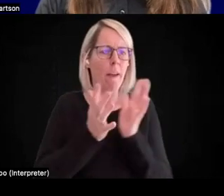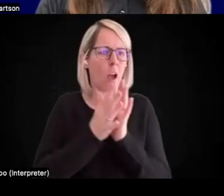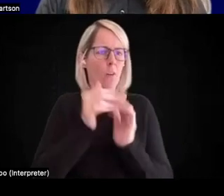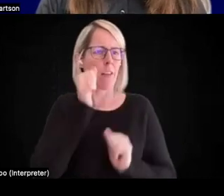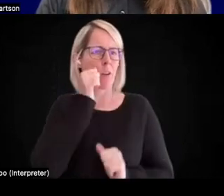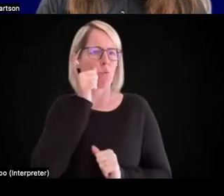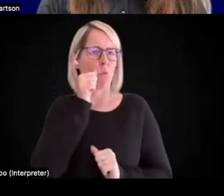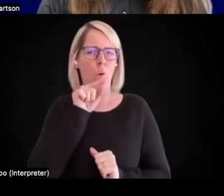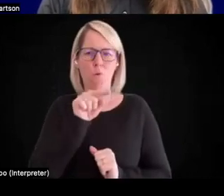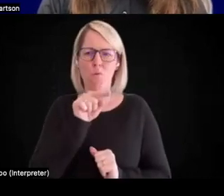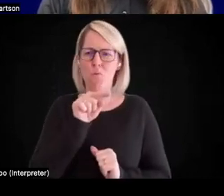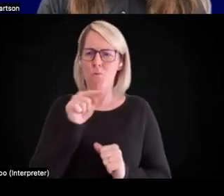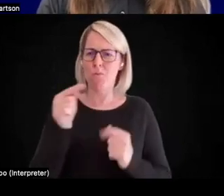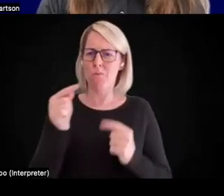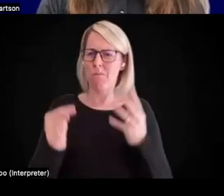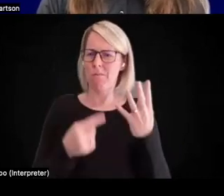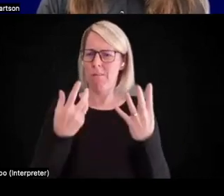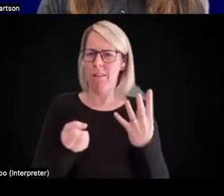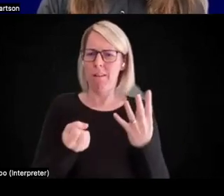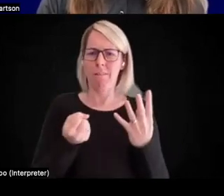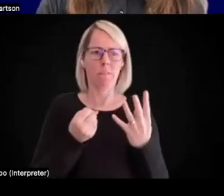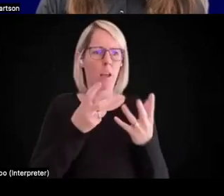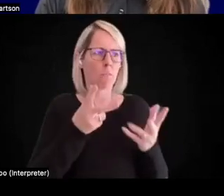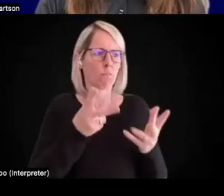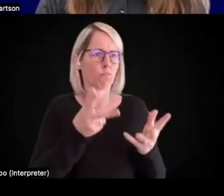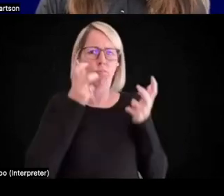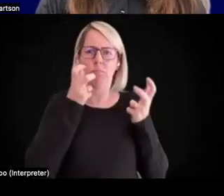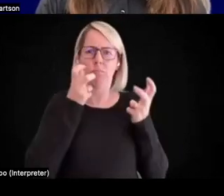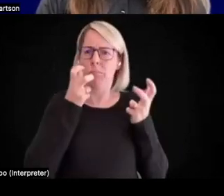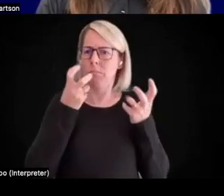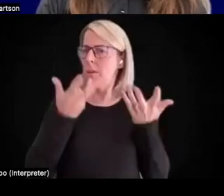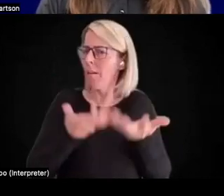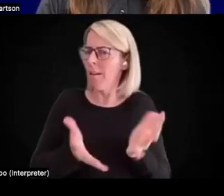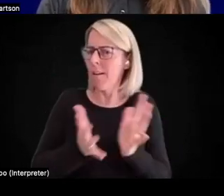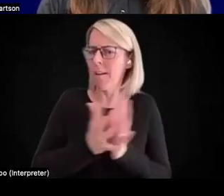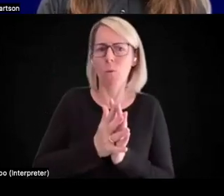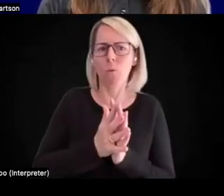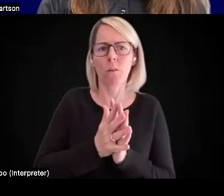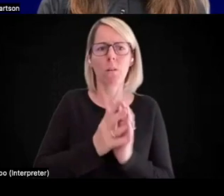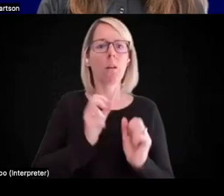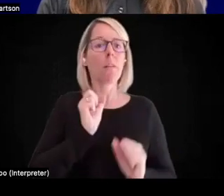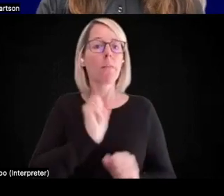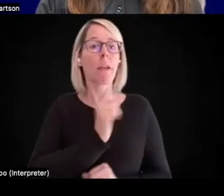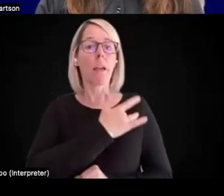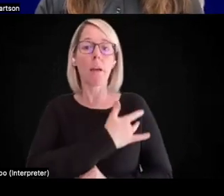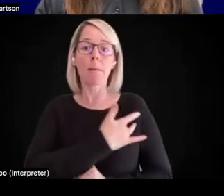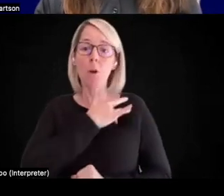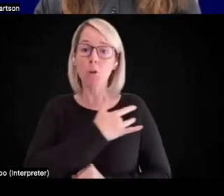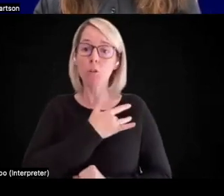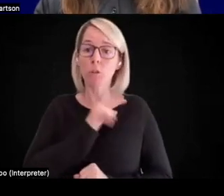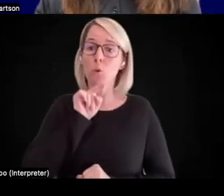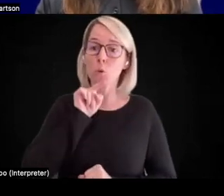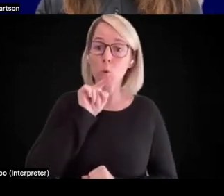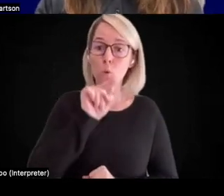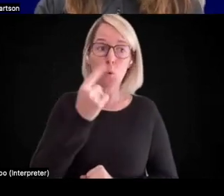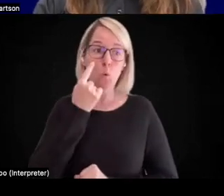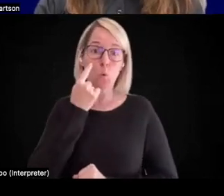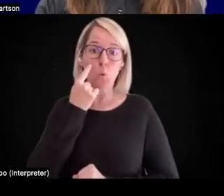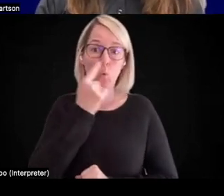will they notice or how will they know that their emotions have been noticed by another or by their